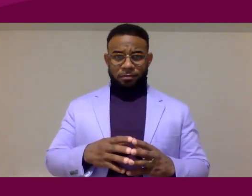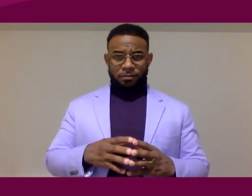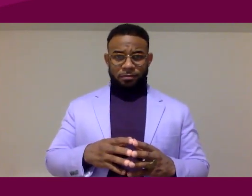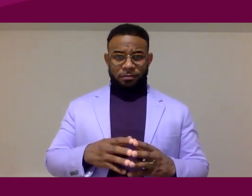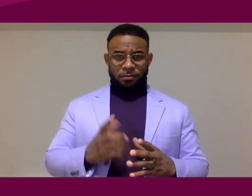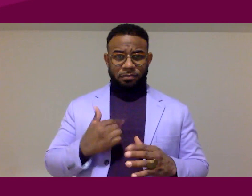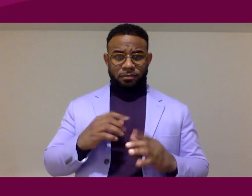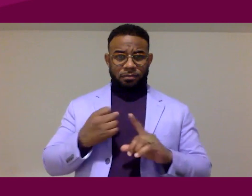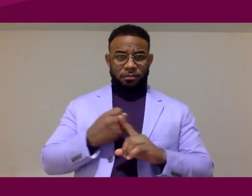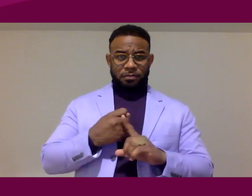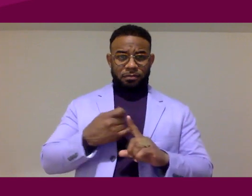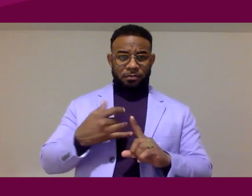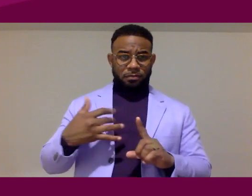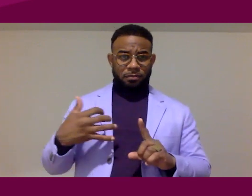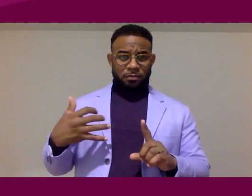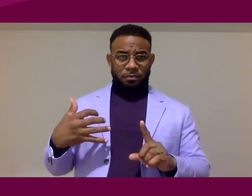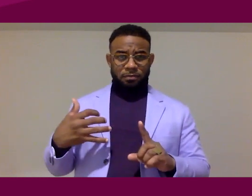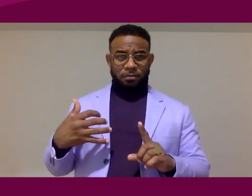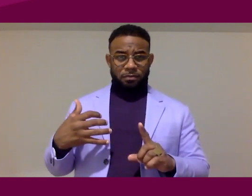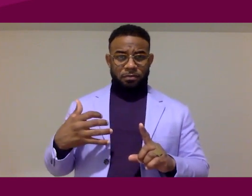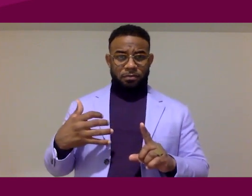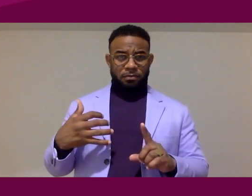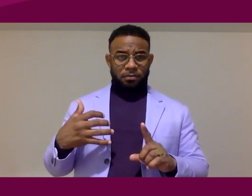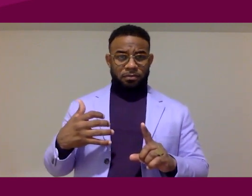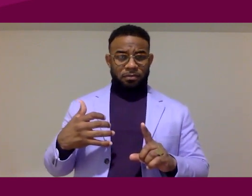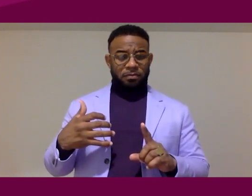And we've expanded quite a bit.